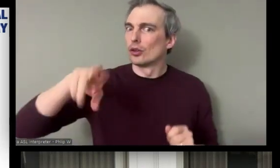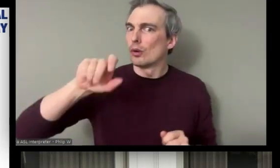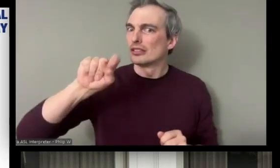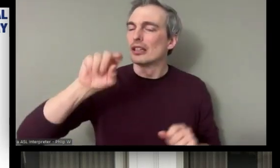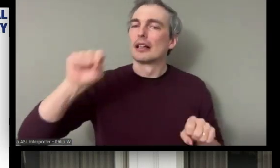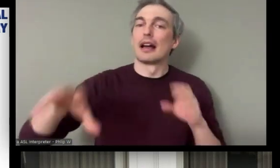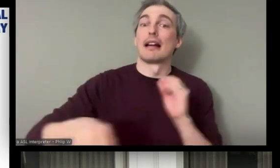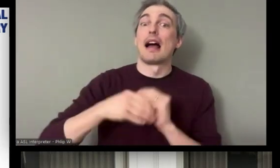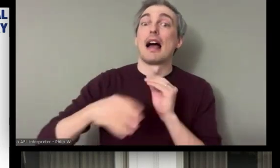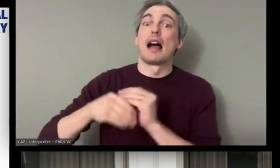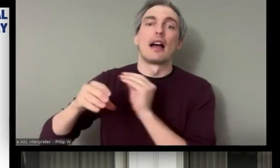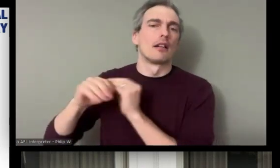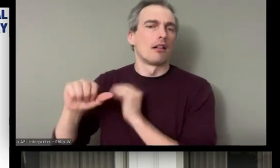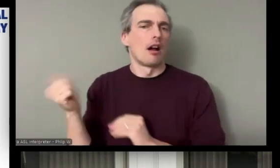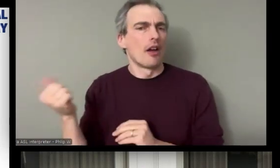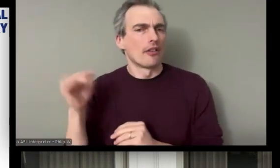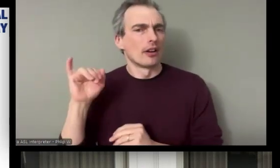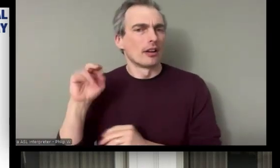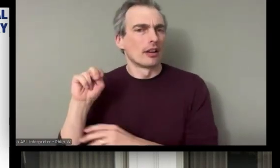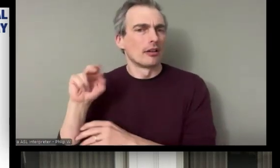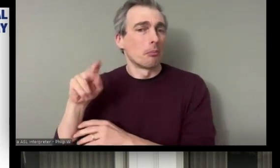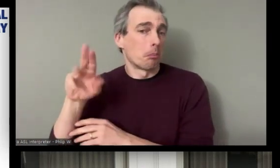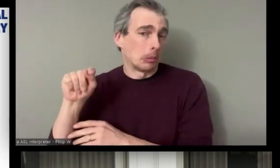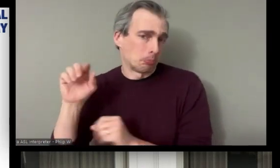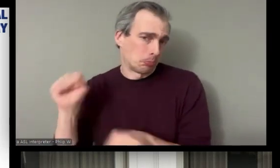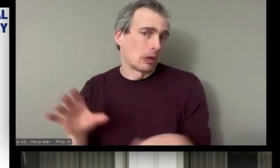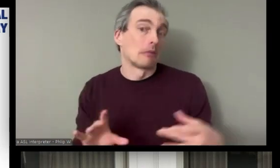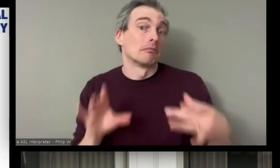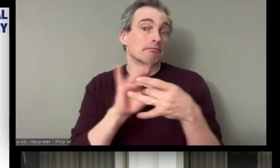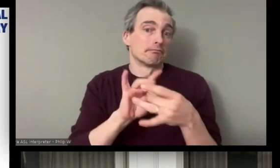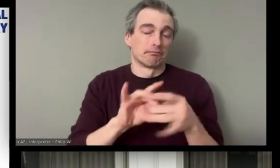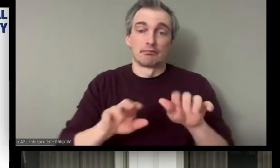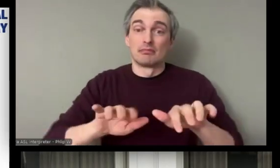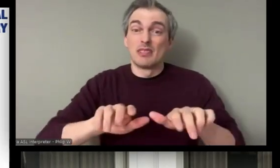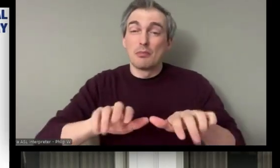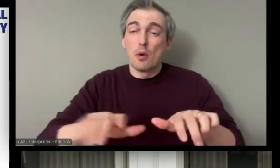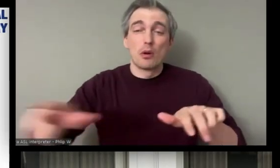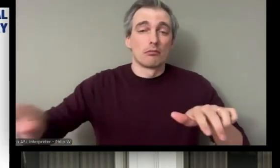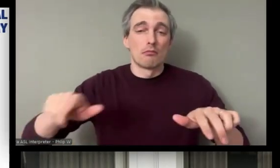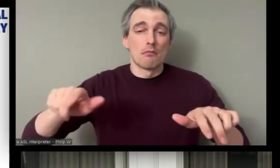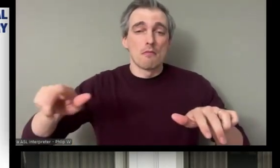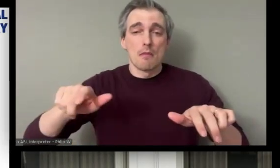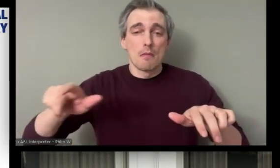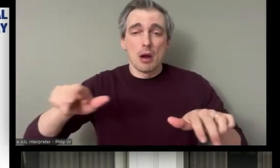So you can connect keyboards, mouse, stylus, game pads, use your voice.